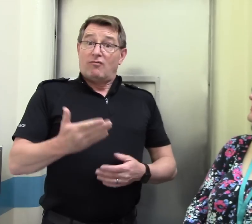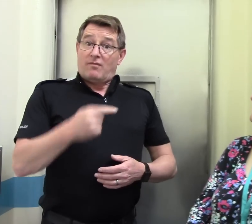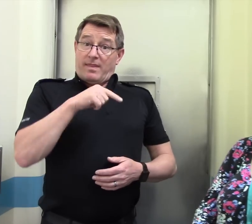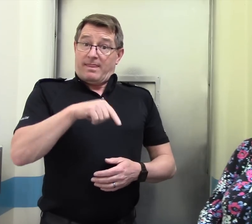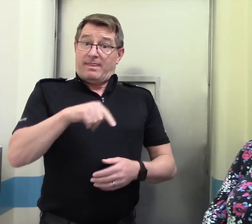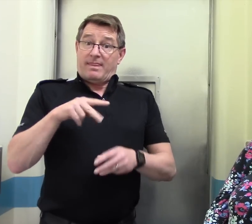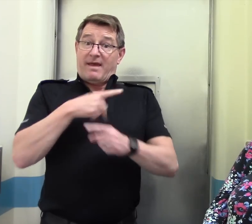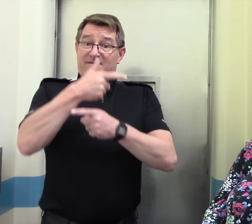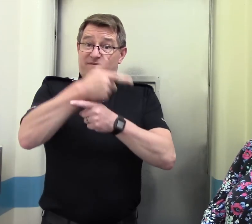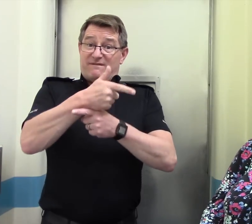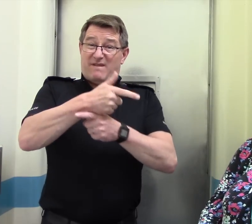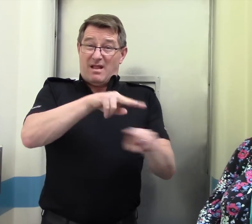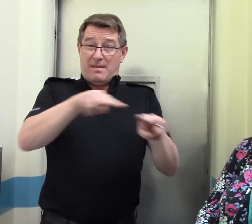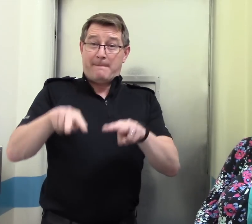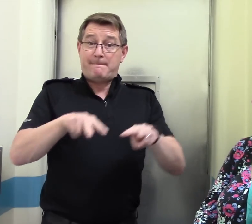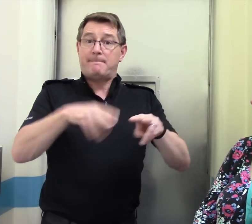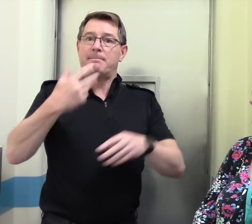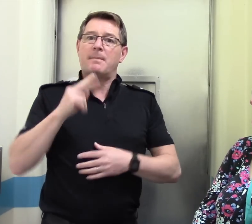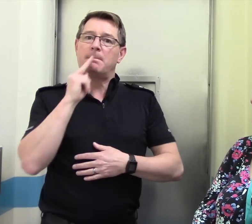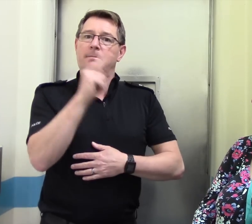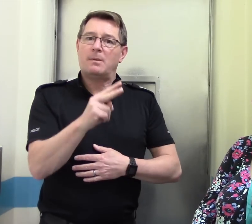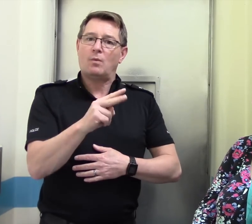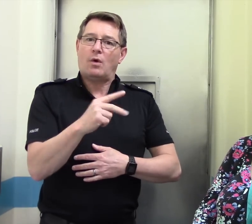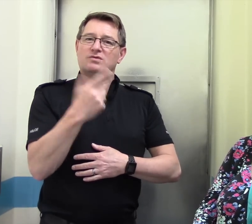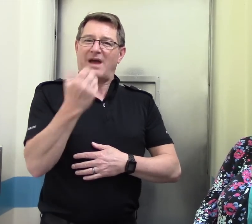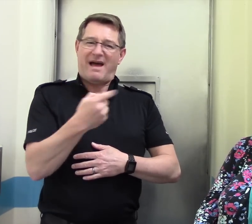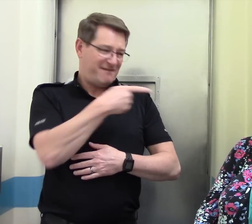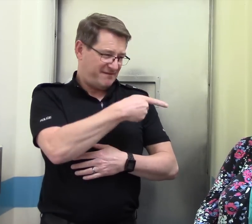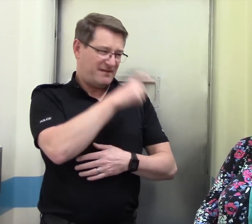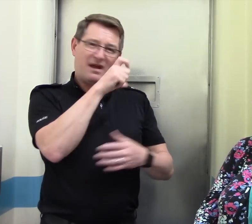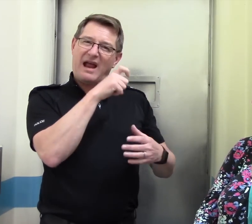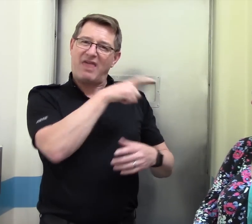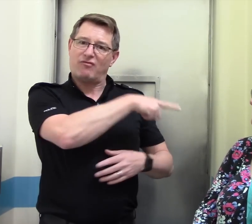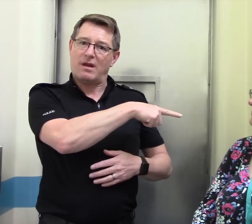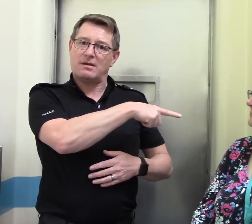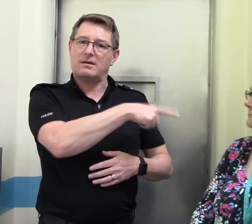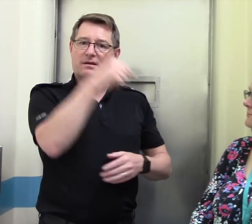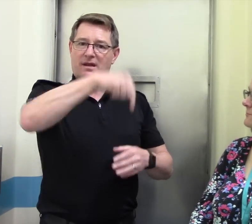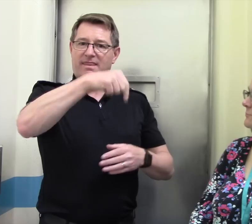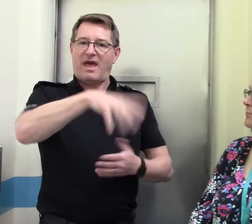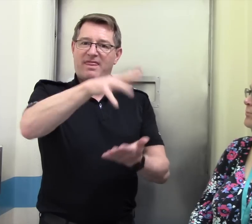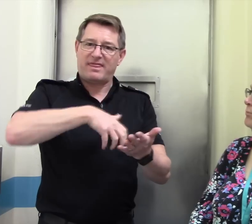Glen: The video we've just watched had Catherine stealing